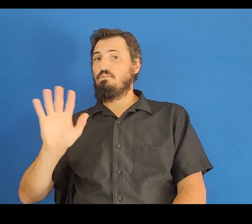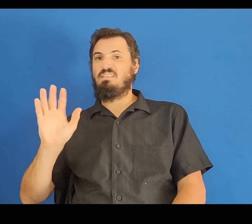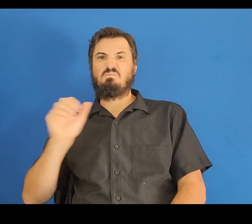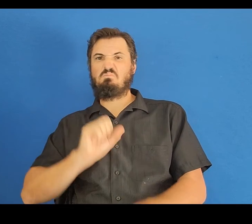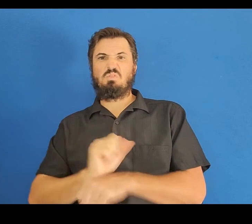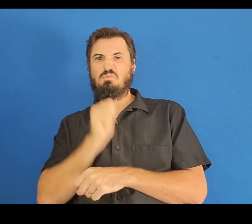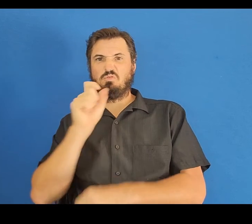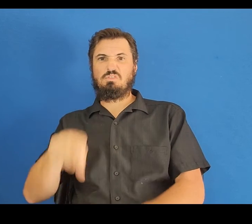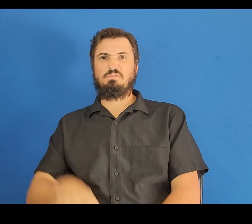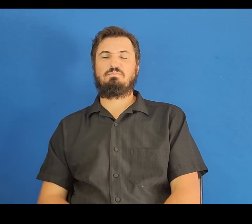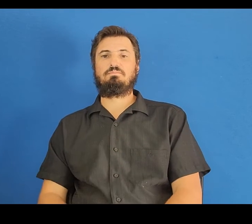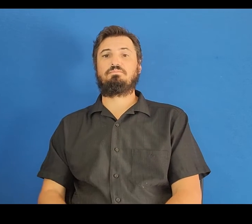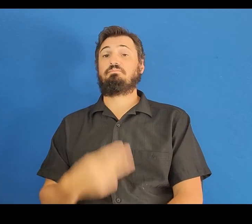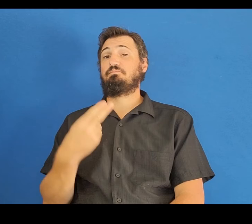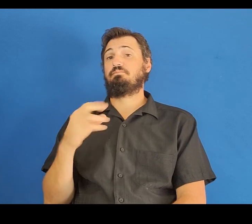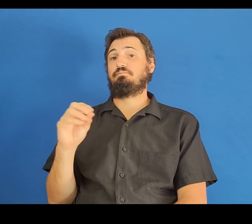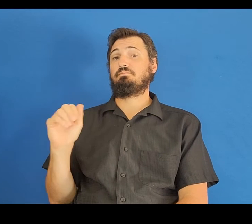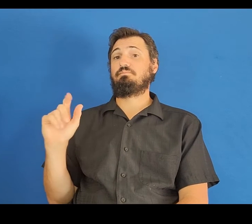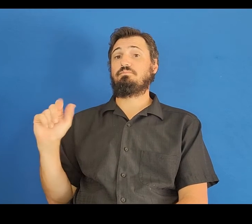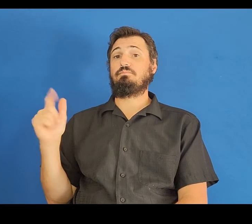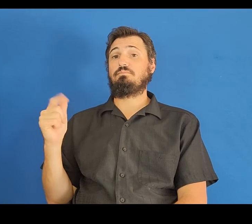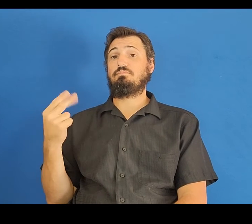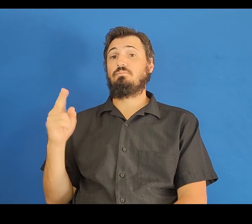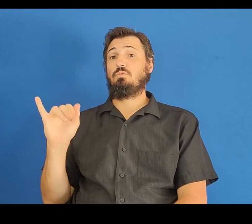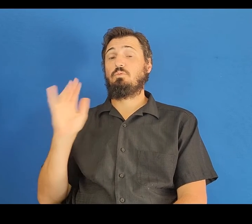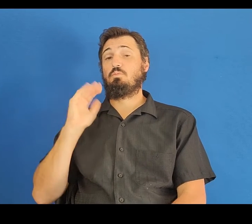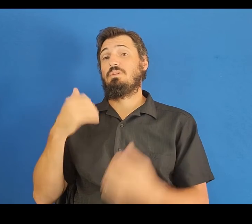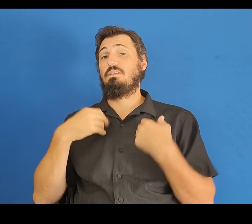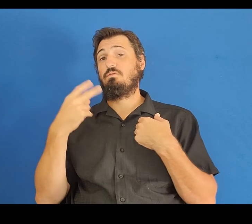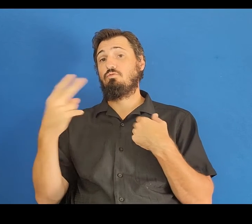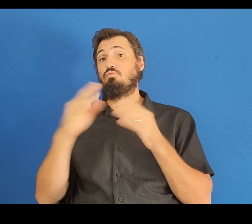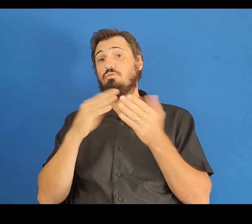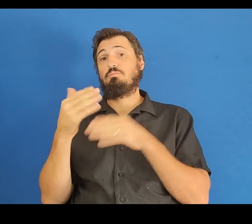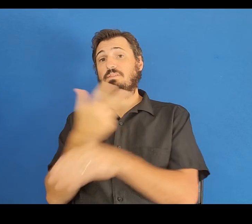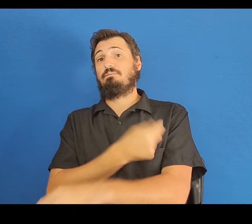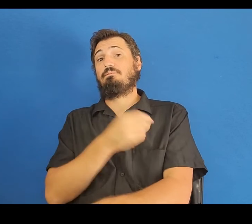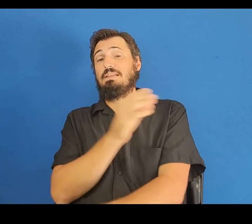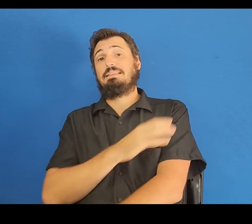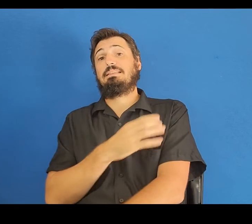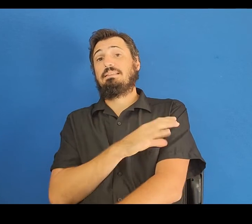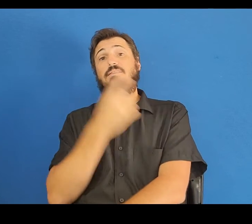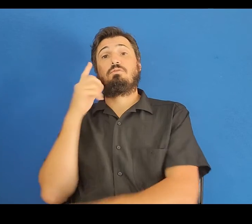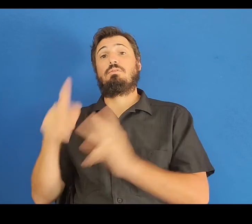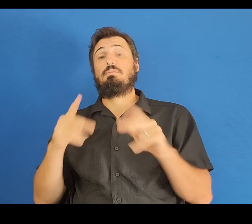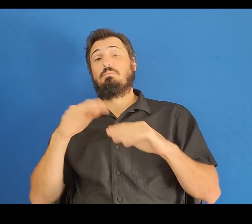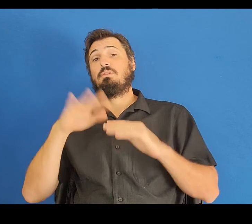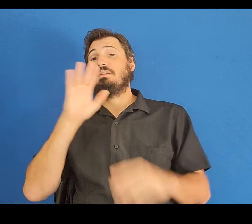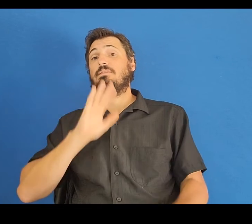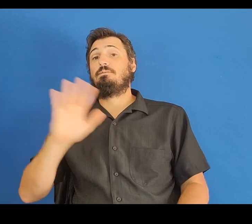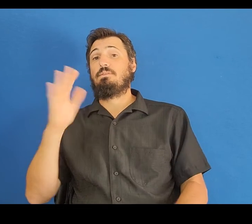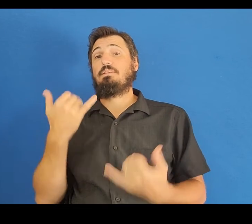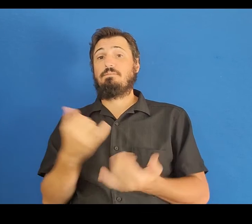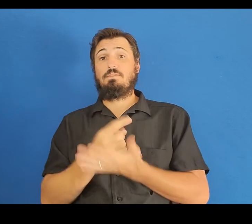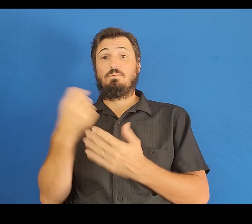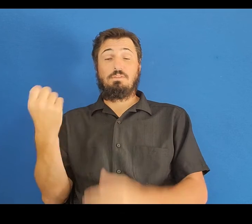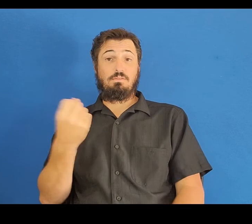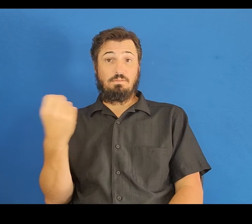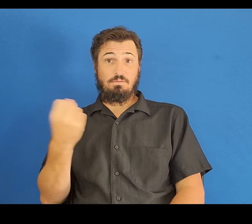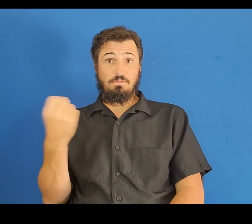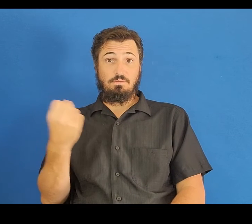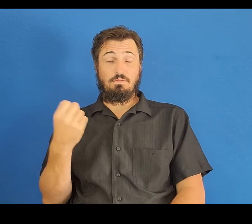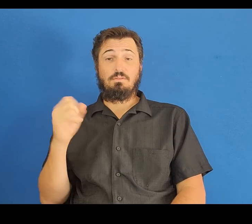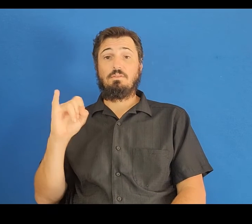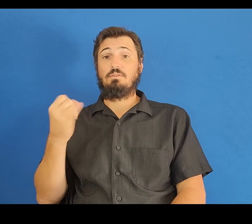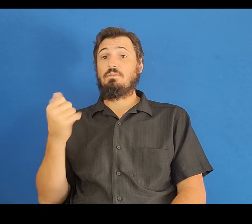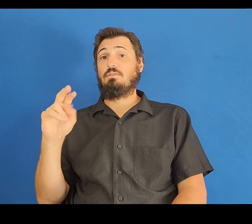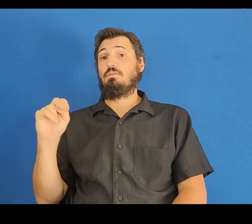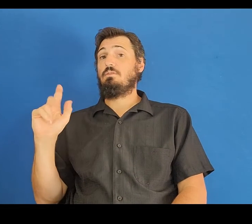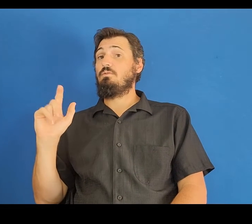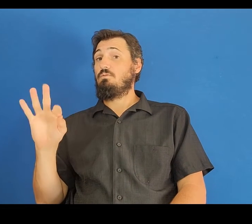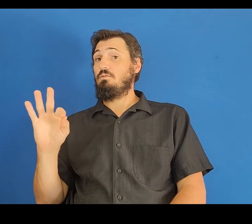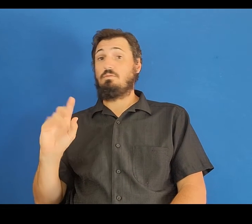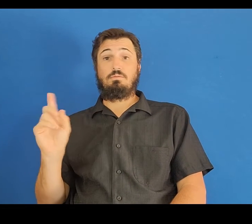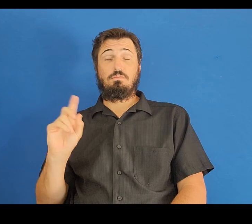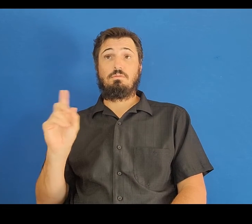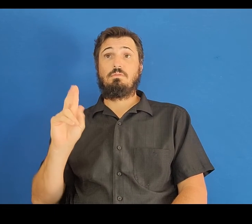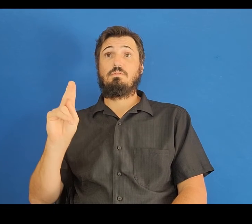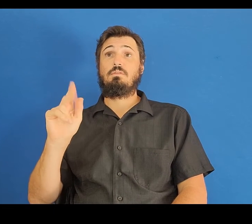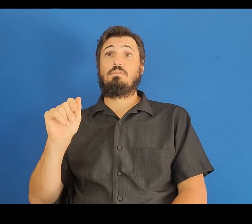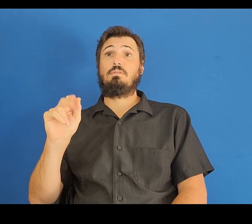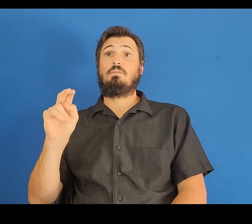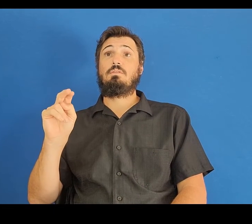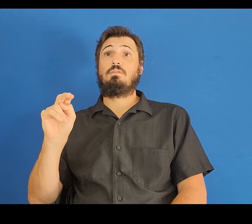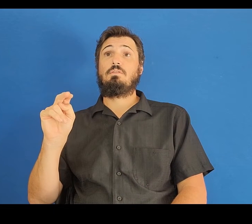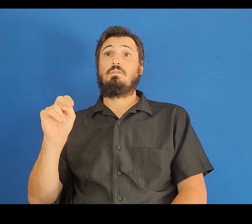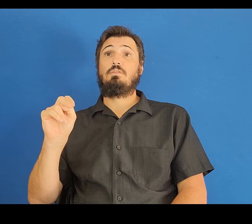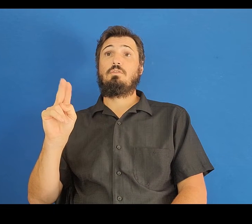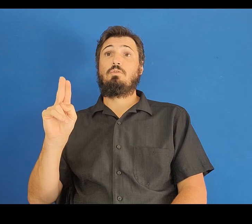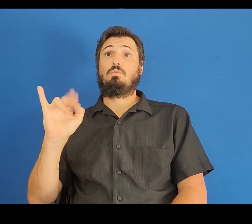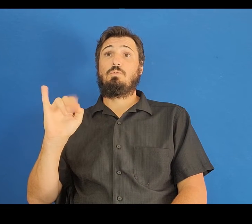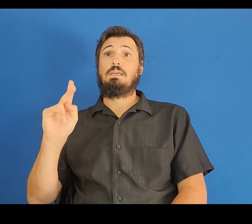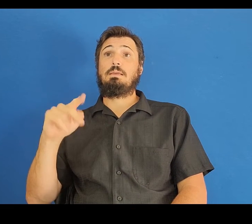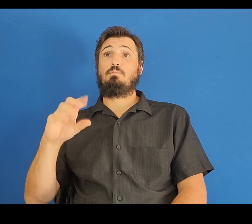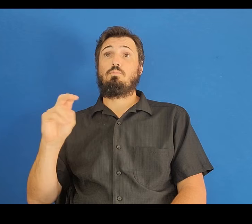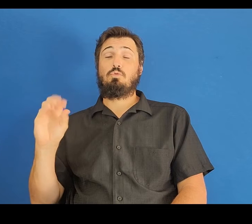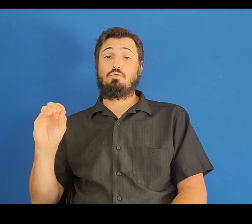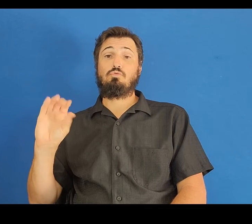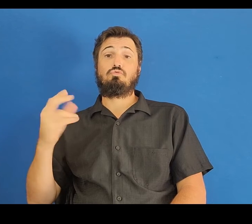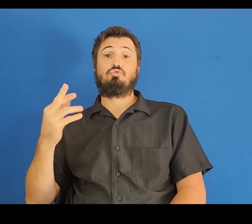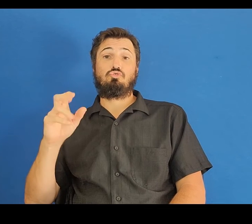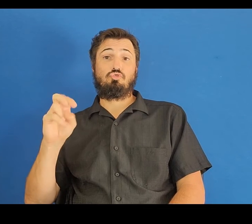Hoʽōla Lāhui will host two community vaccine clinics open to ages 5 and older this Saturday, January 29th, at the Kanuikapono Public Charter School and the Kekaha Neighborhood Center.